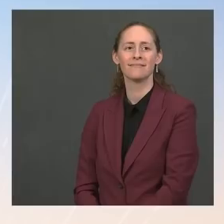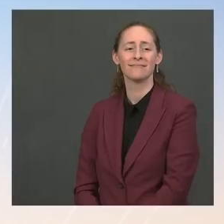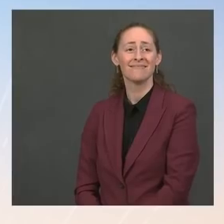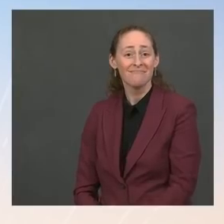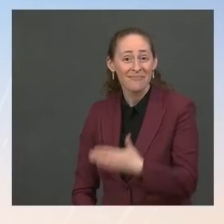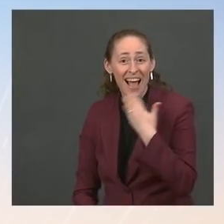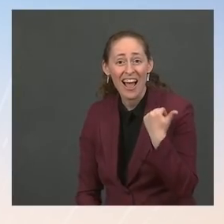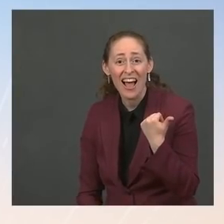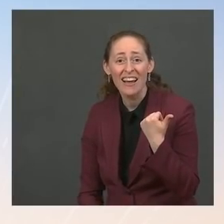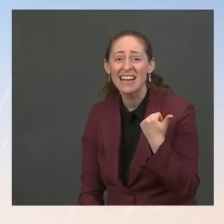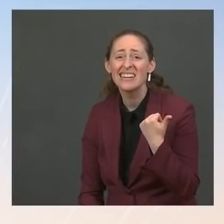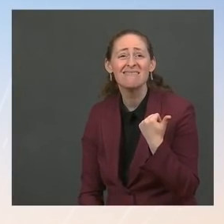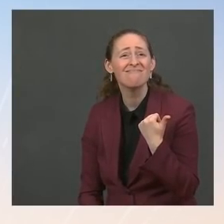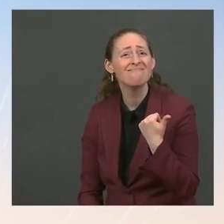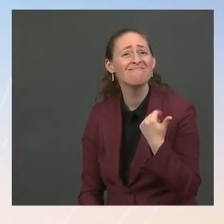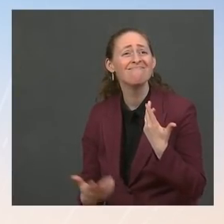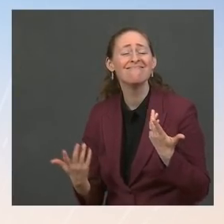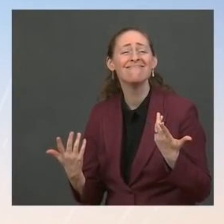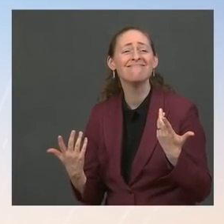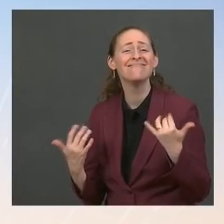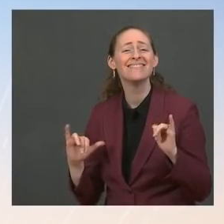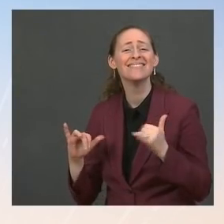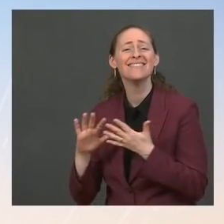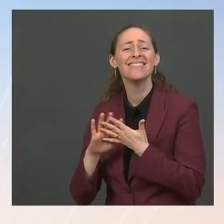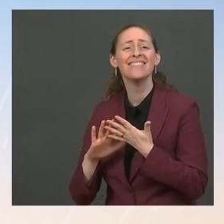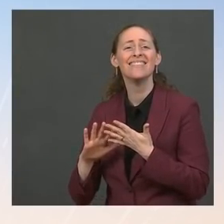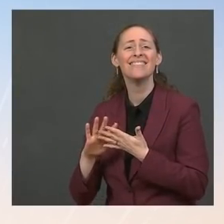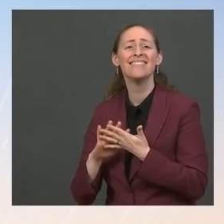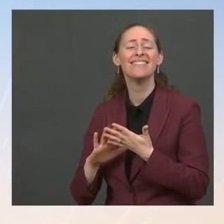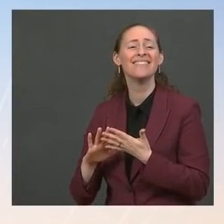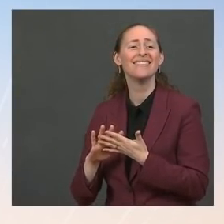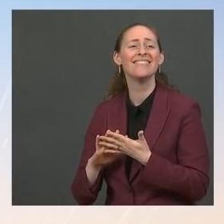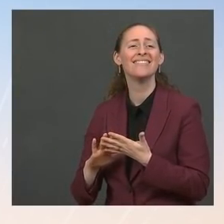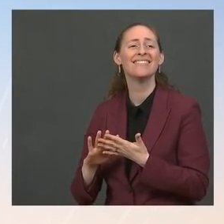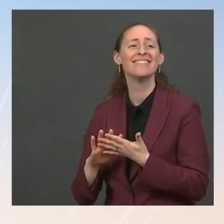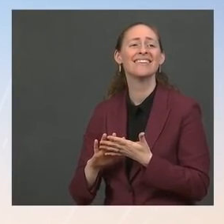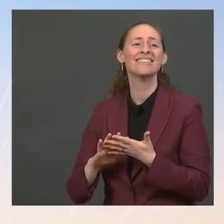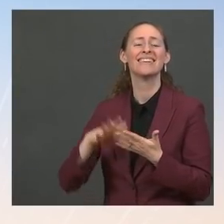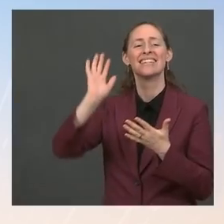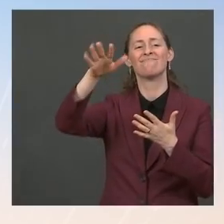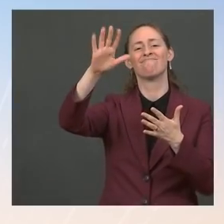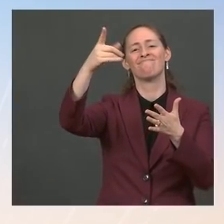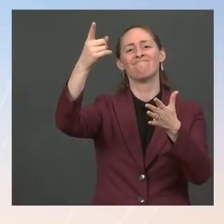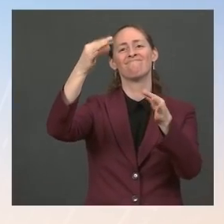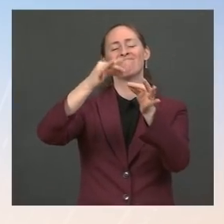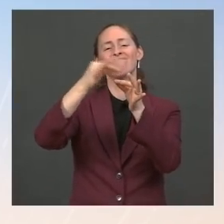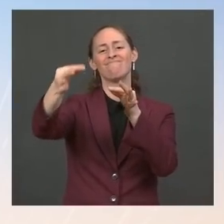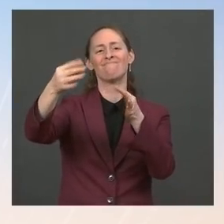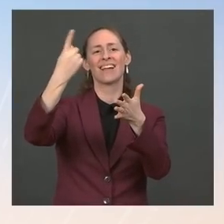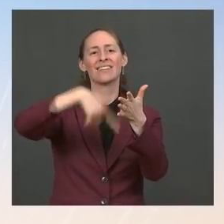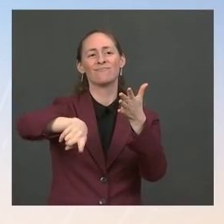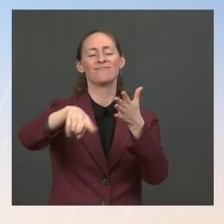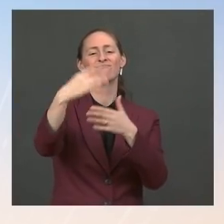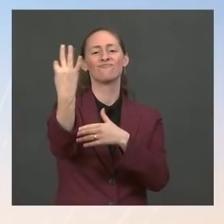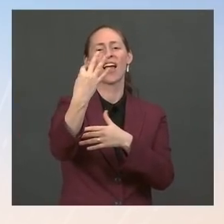The Press: Well, Jen, can I ask you one? I'll -- >> Ms. Psaki: All right. He's going to come back next Friday. Okay, last one. >> The Press: Thank you, Jen. I wanted to ask you a quick follow-up.